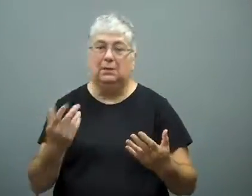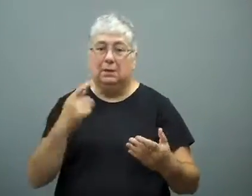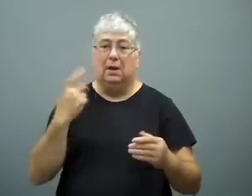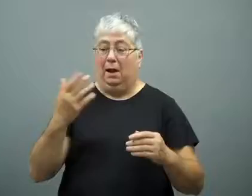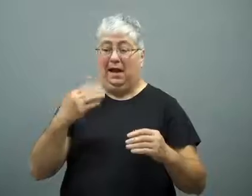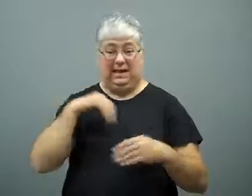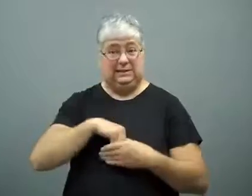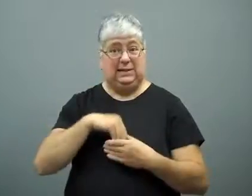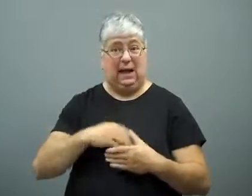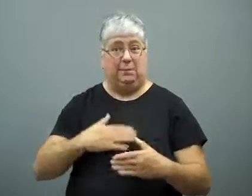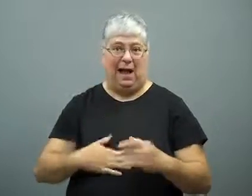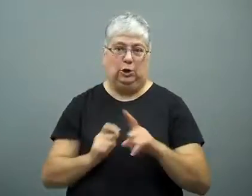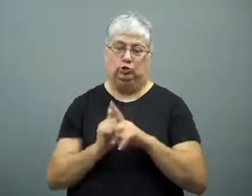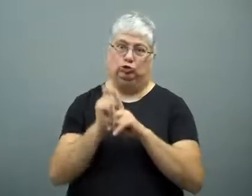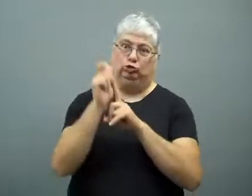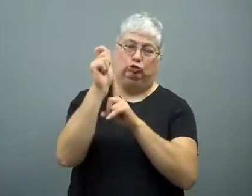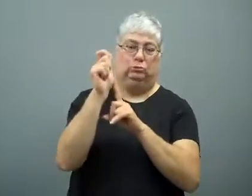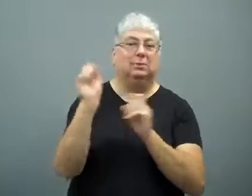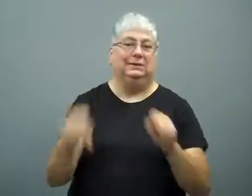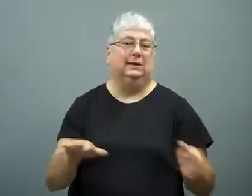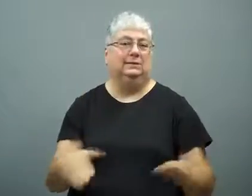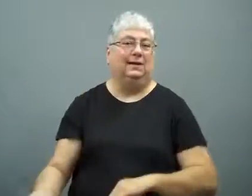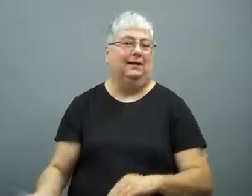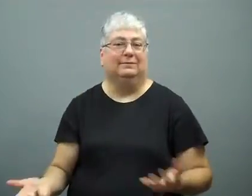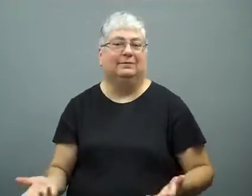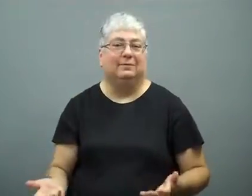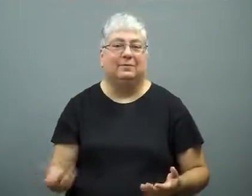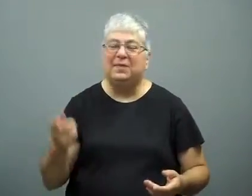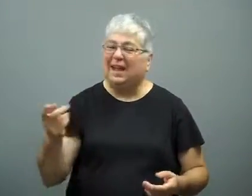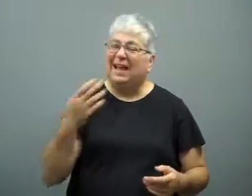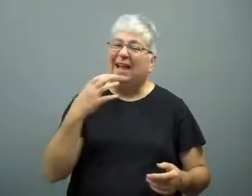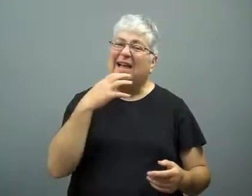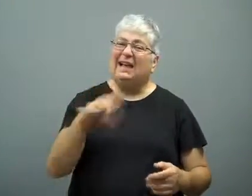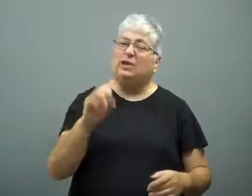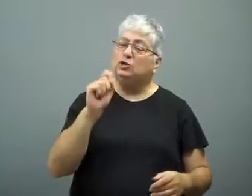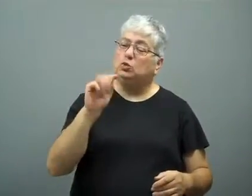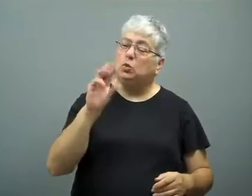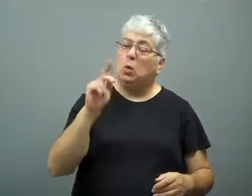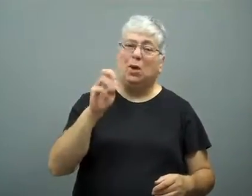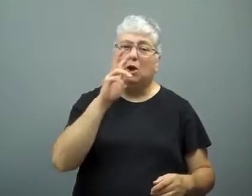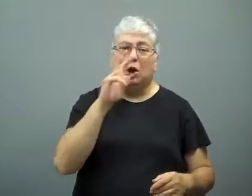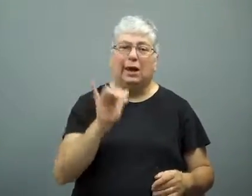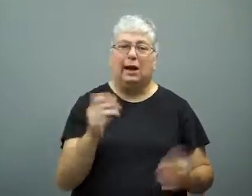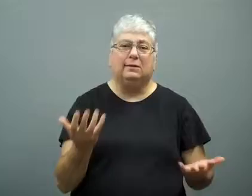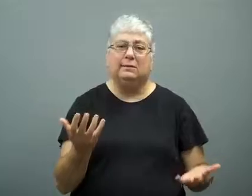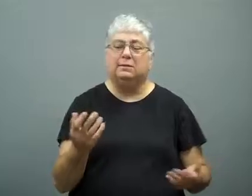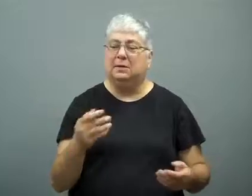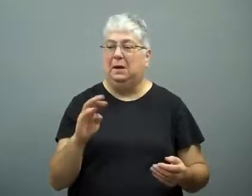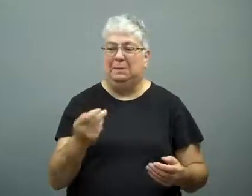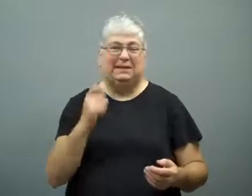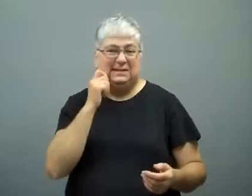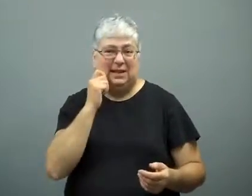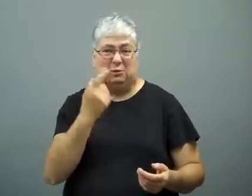The body's internal temperature rises, which can be fatal.